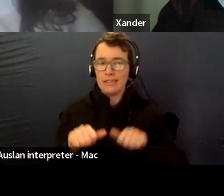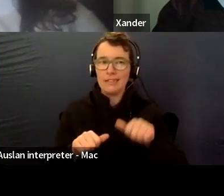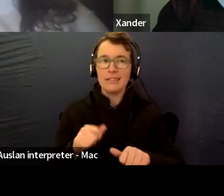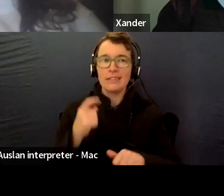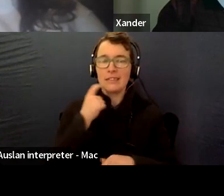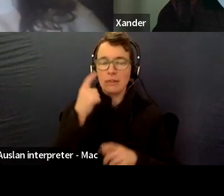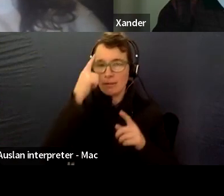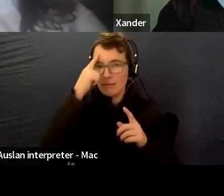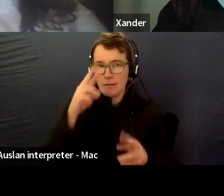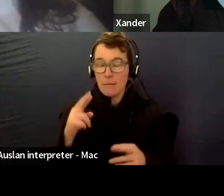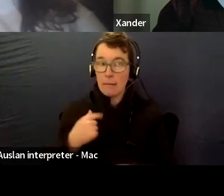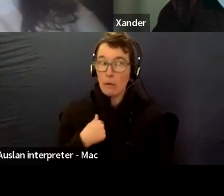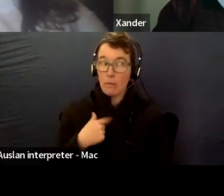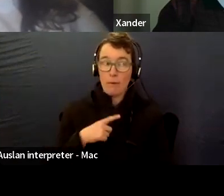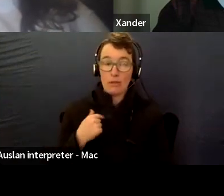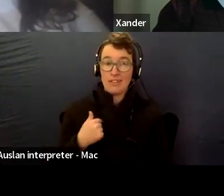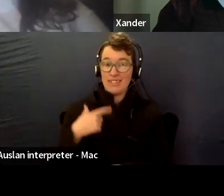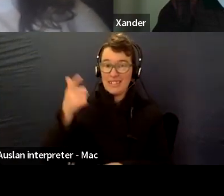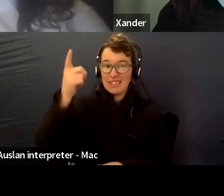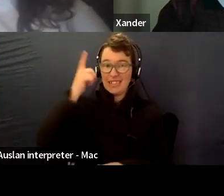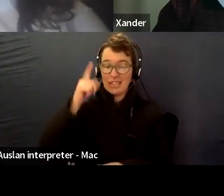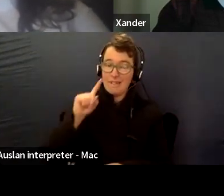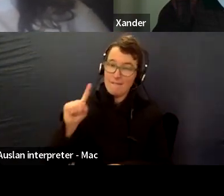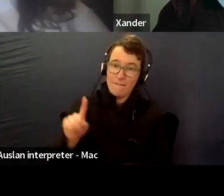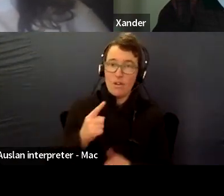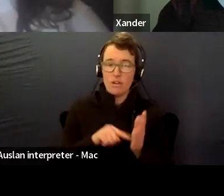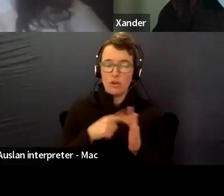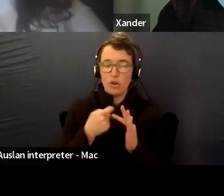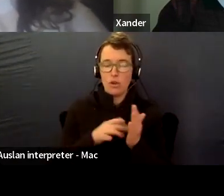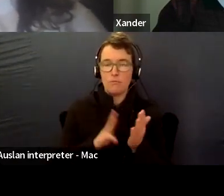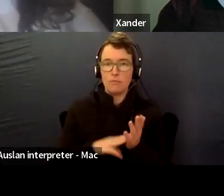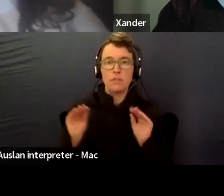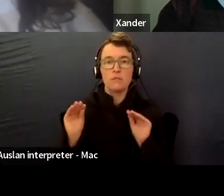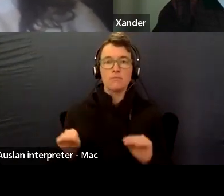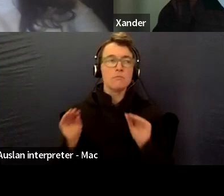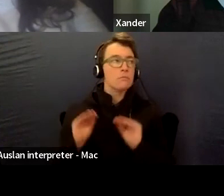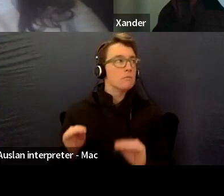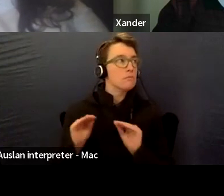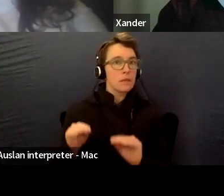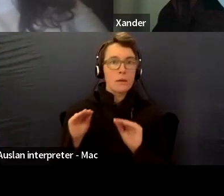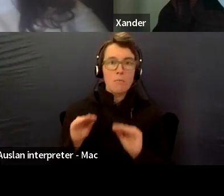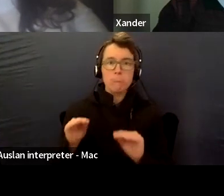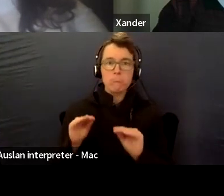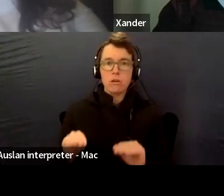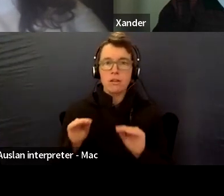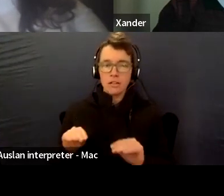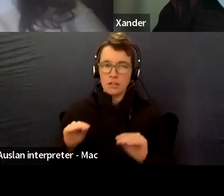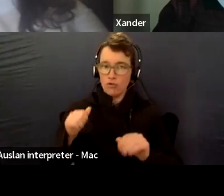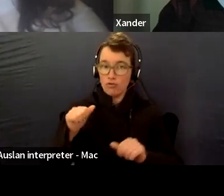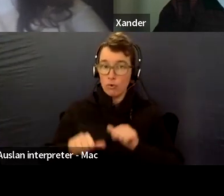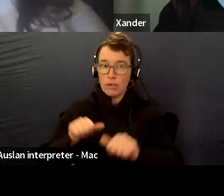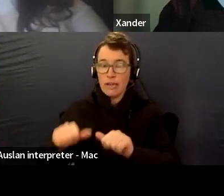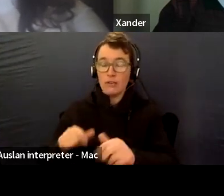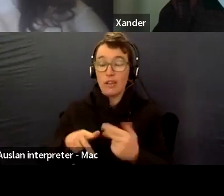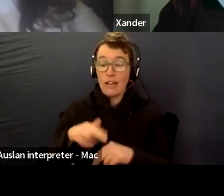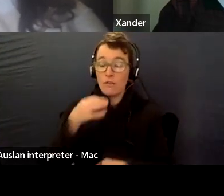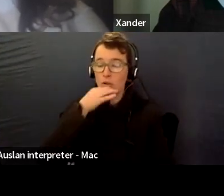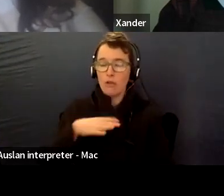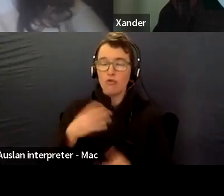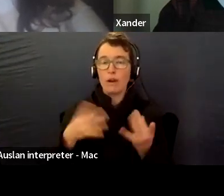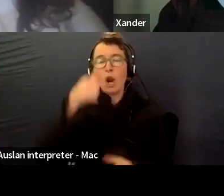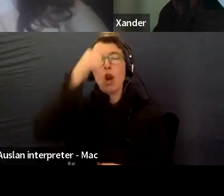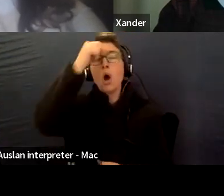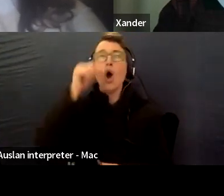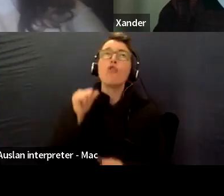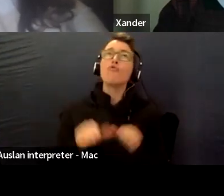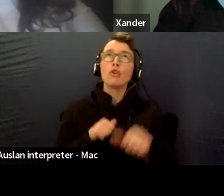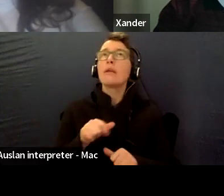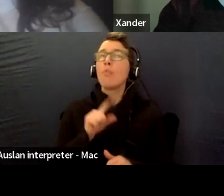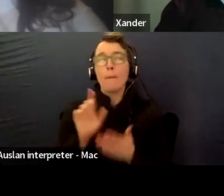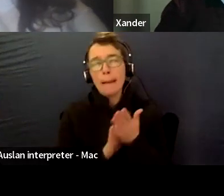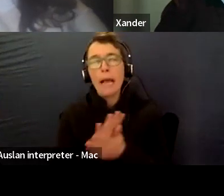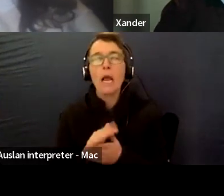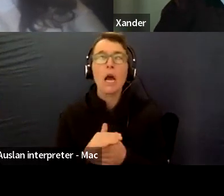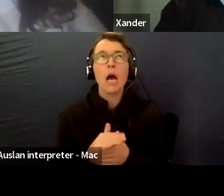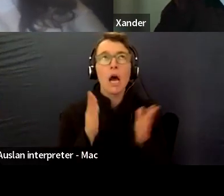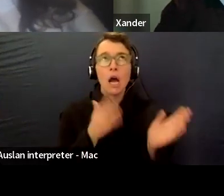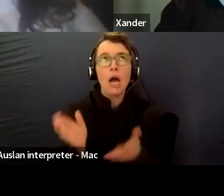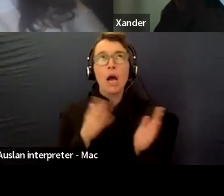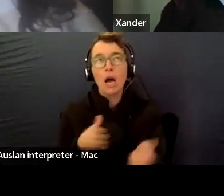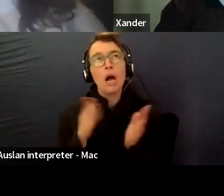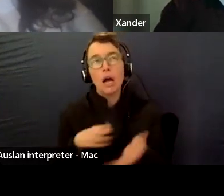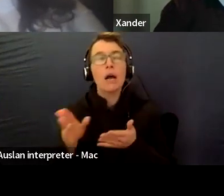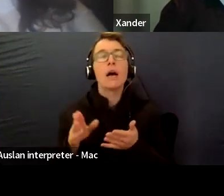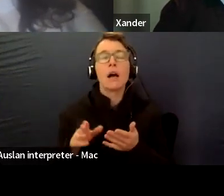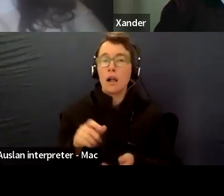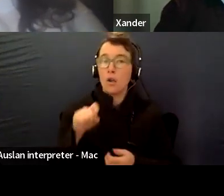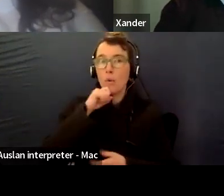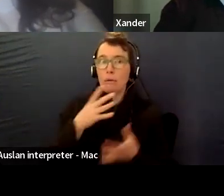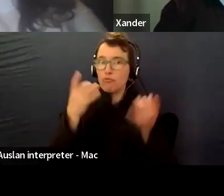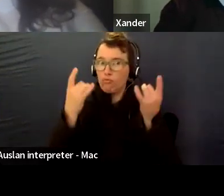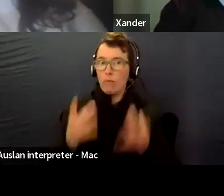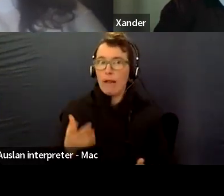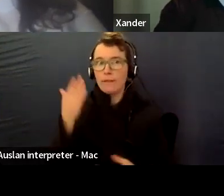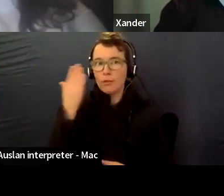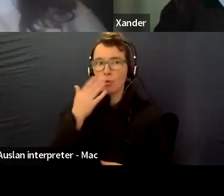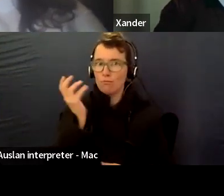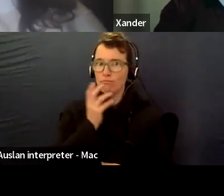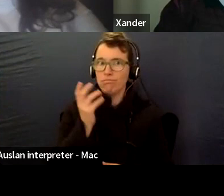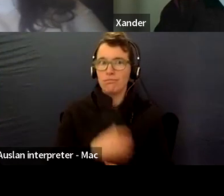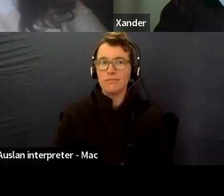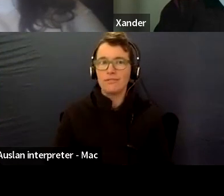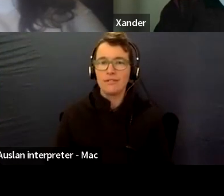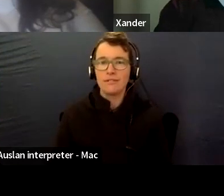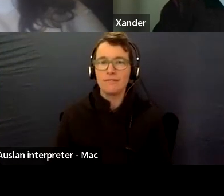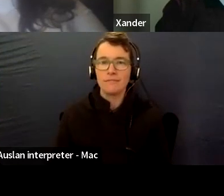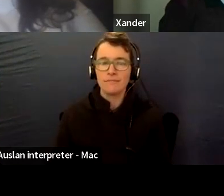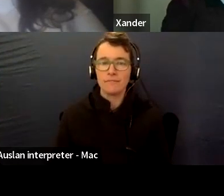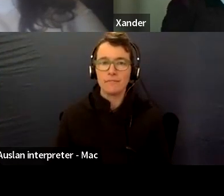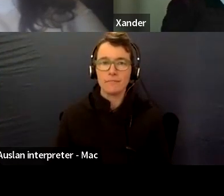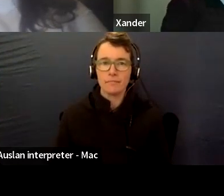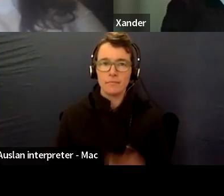that we spend the first term, at school teaching kids. So if they know the concept of a routine and expectations with a certain task that they're going to be a lot more prepared for school than then you would think.